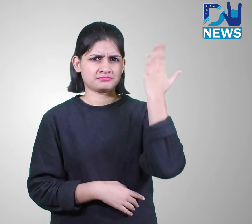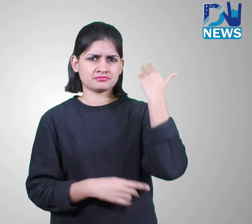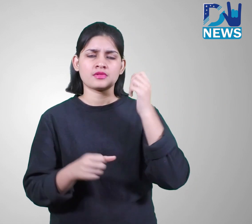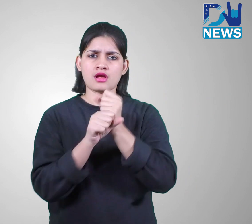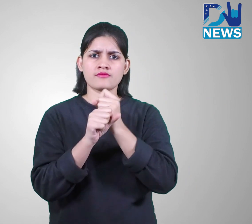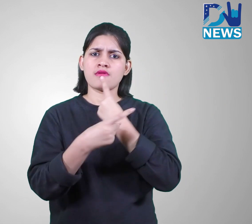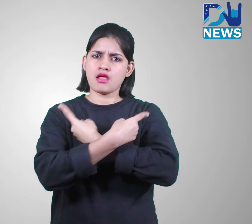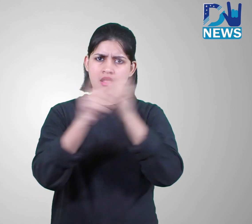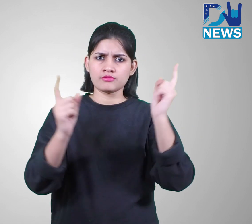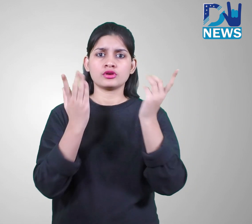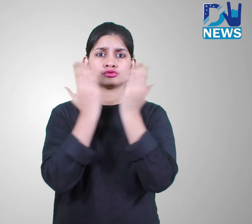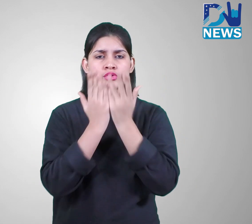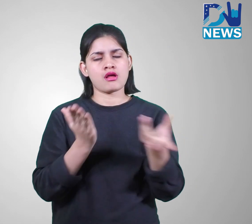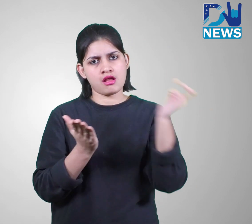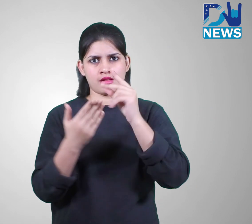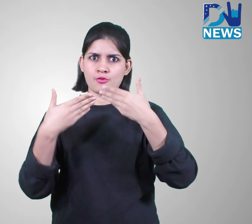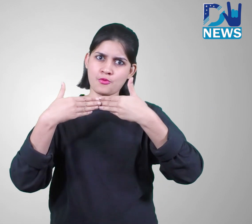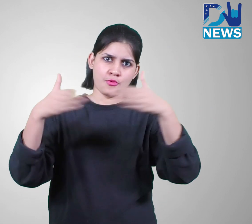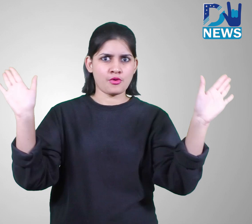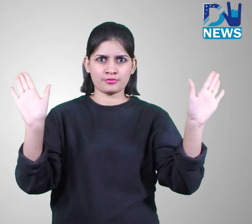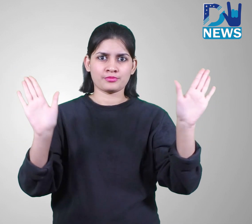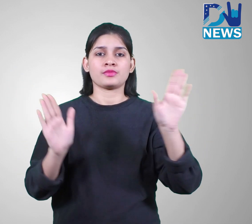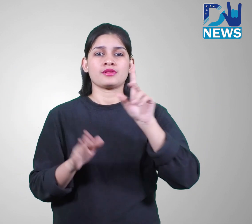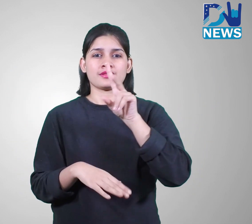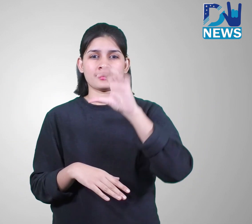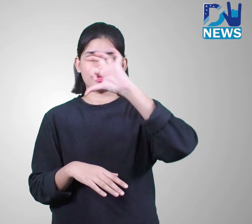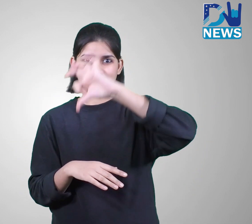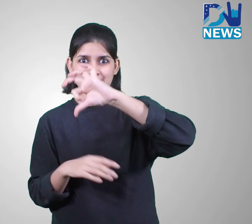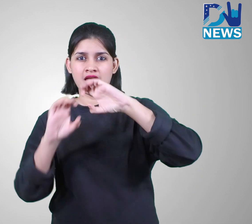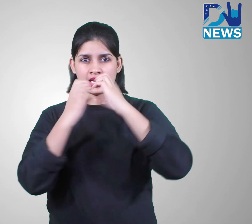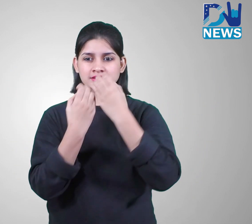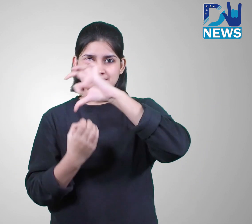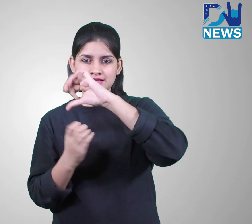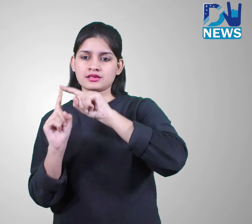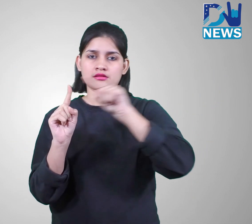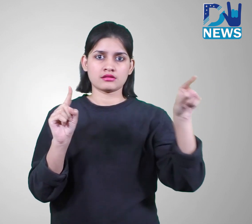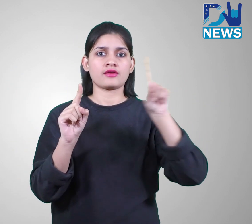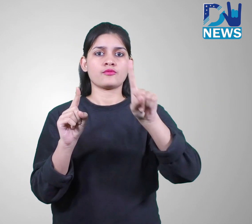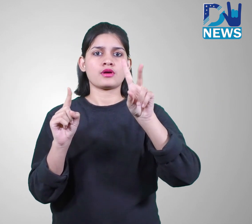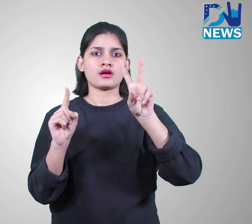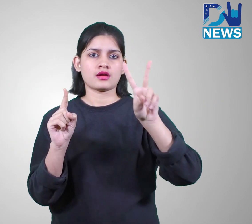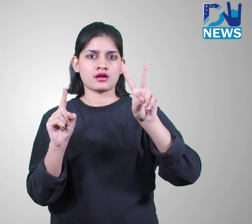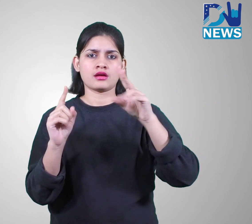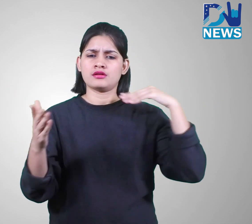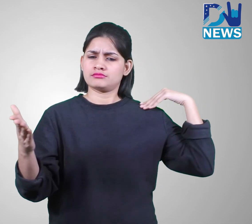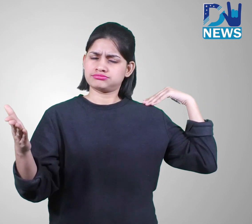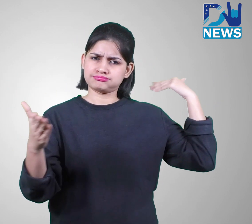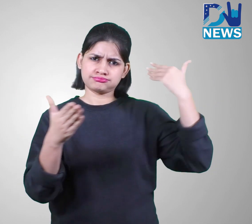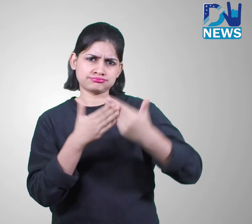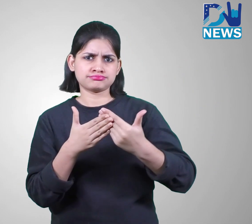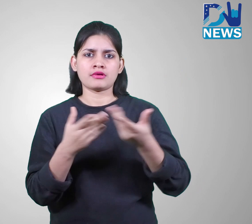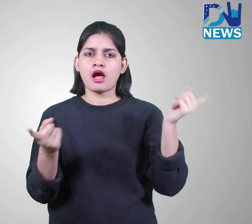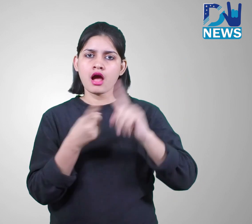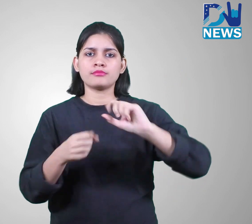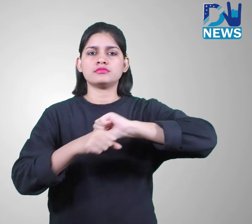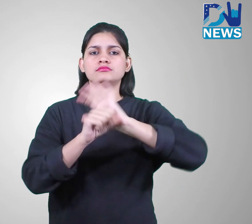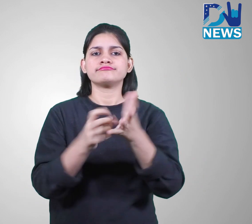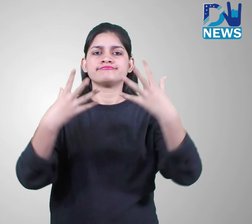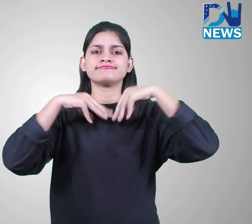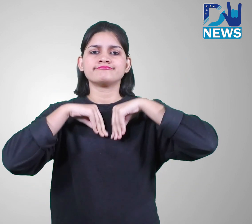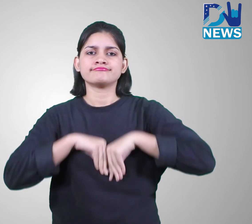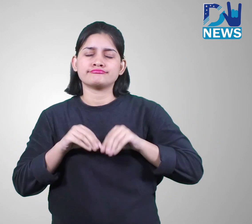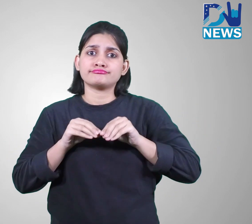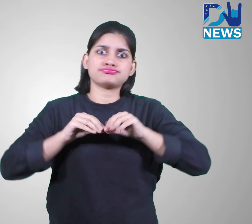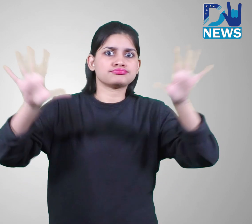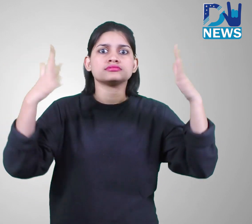After covid lockdown 9th to 12th classes has started since last two weeks ago